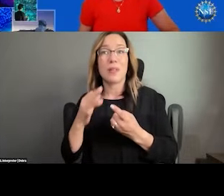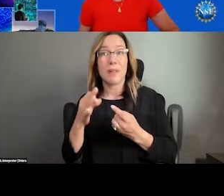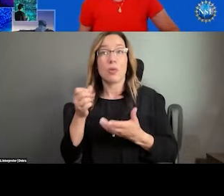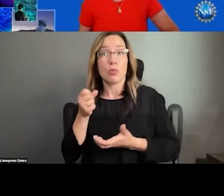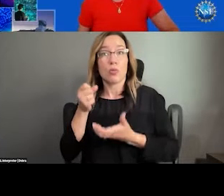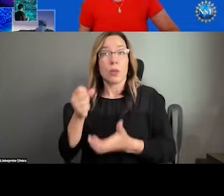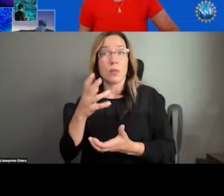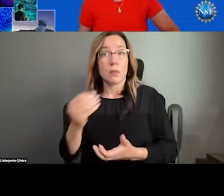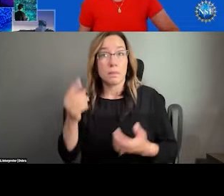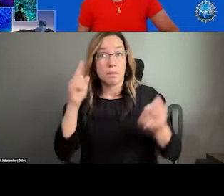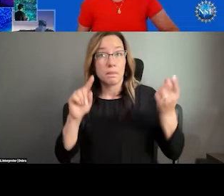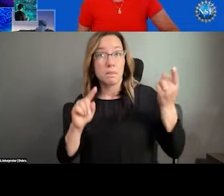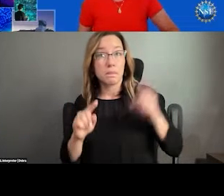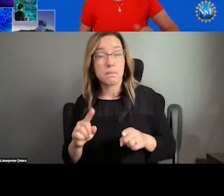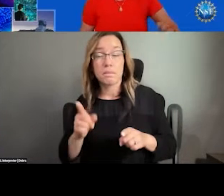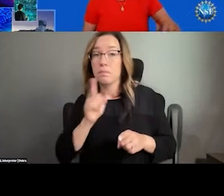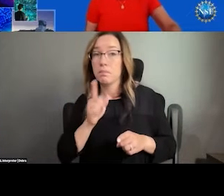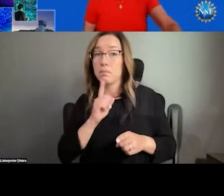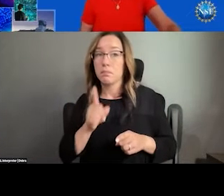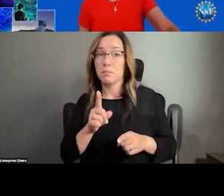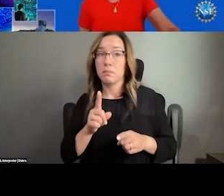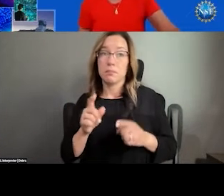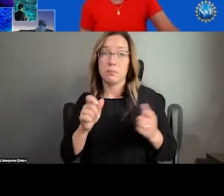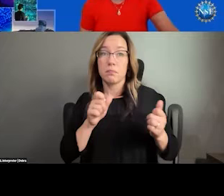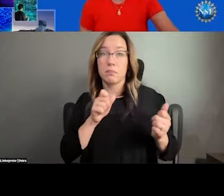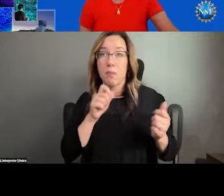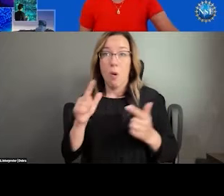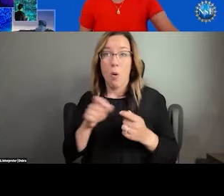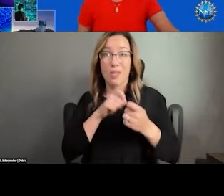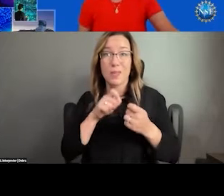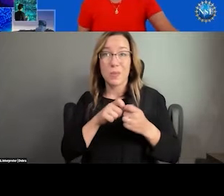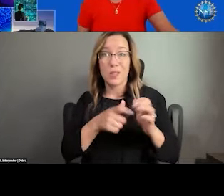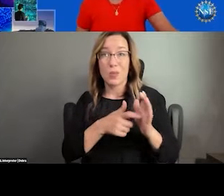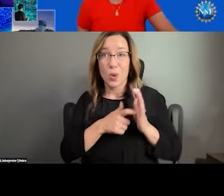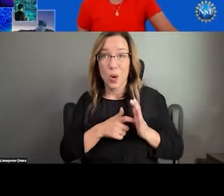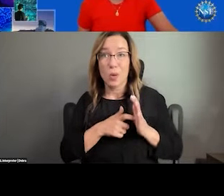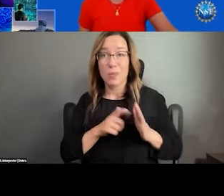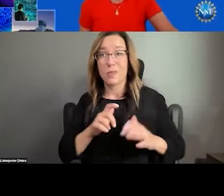that these all the particular requirements have been met.